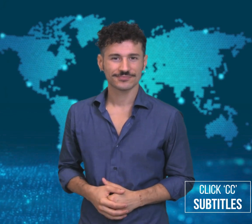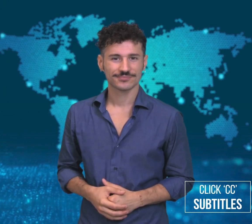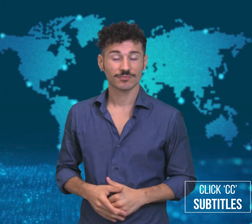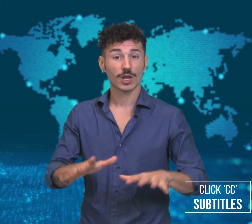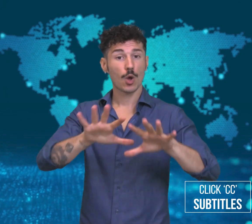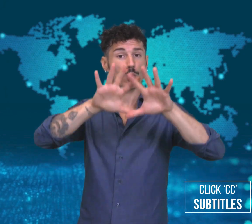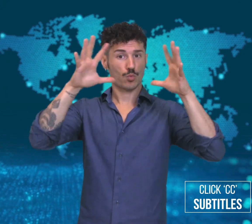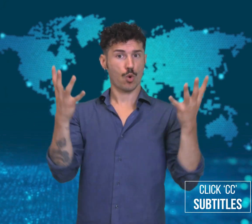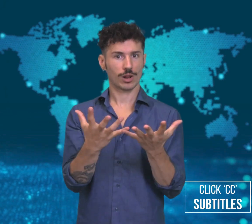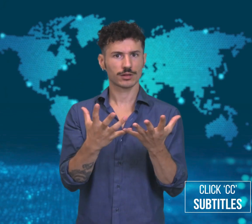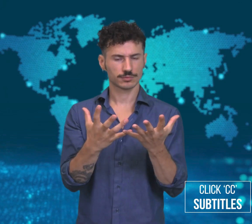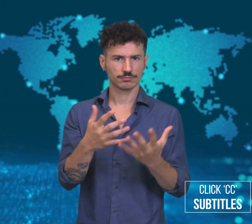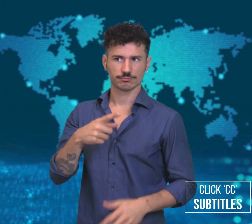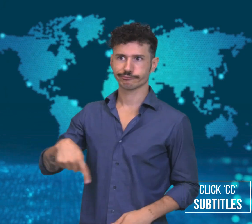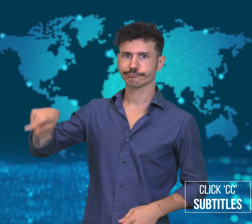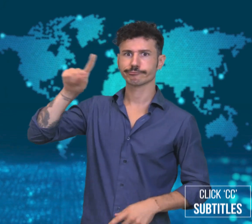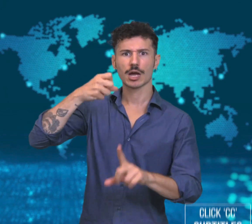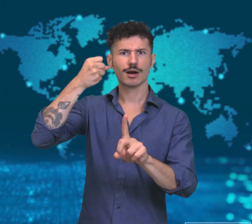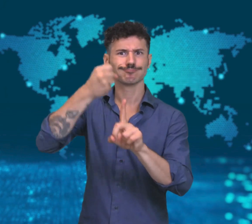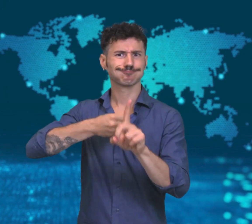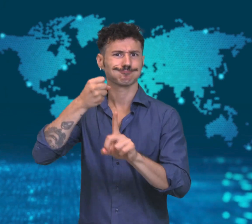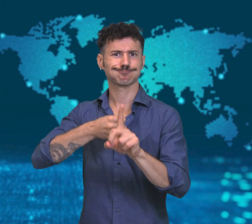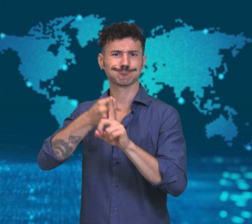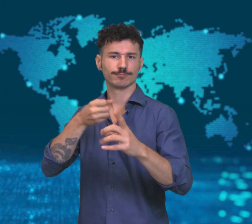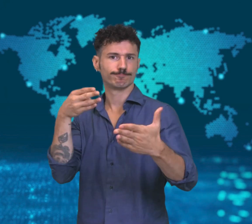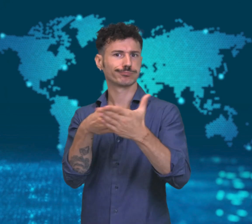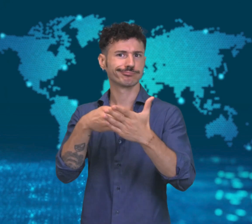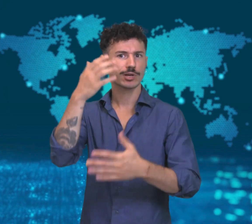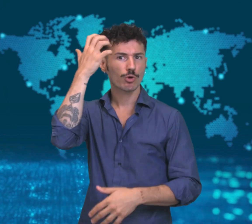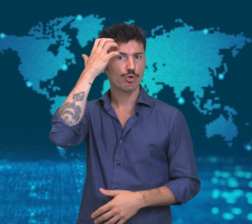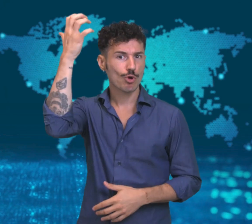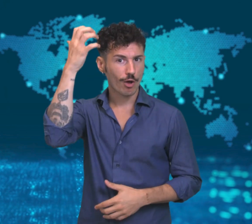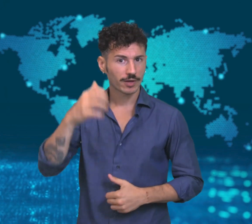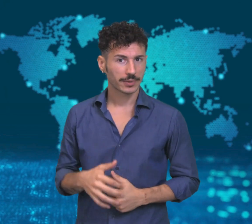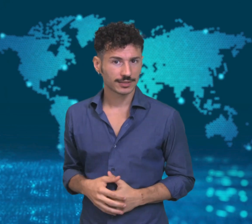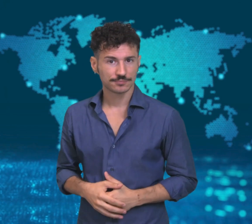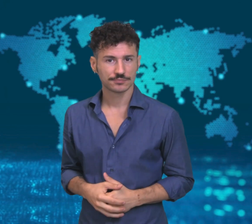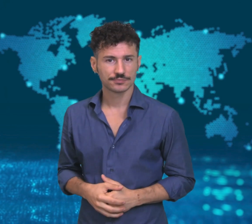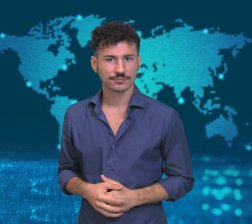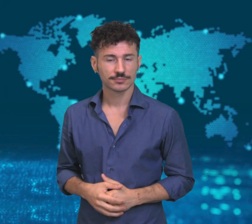Anti-government protests.